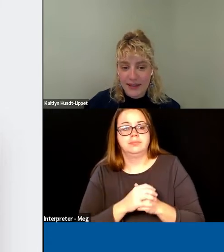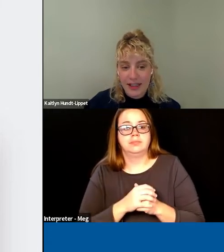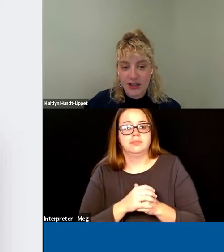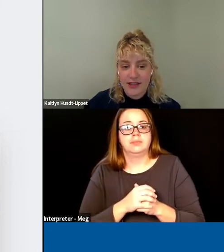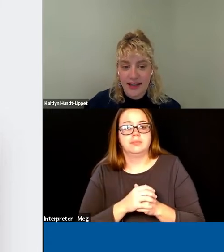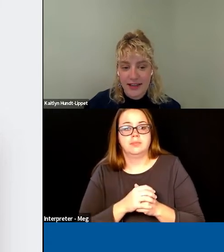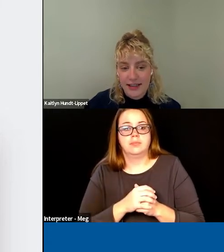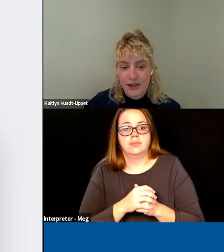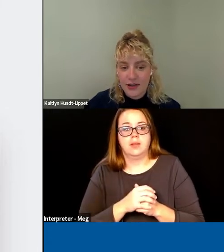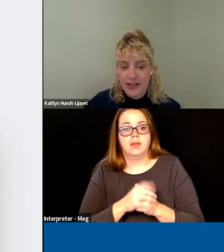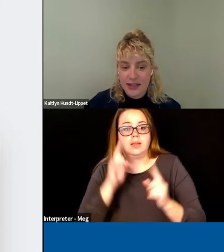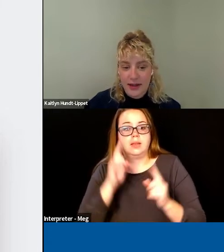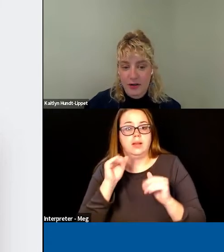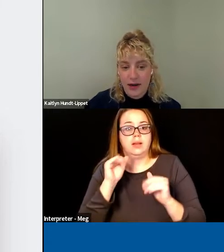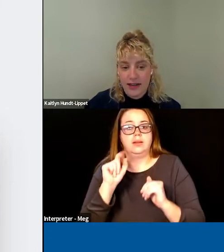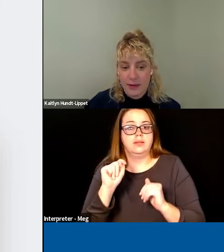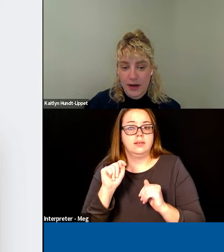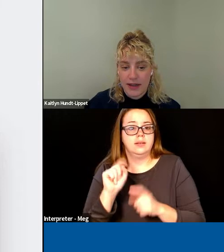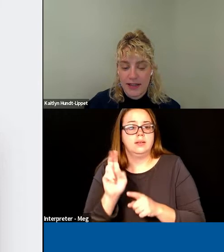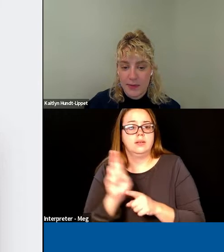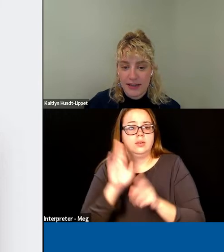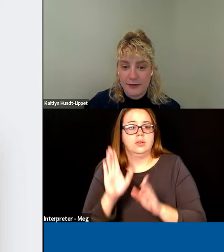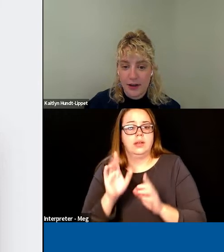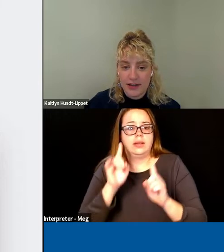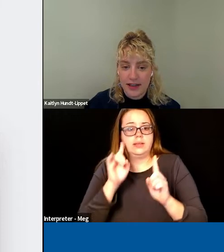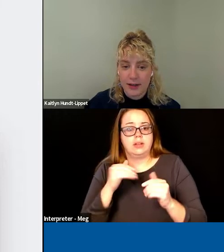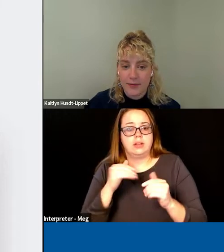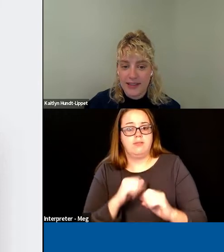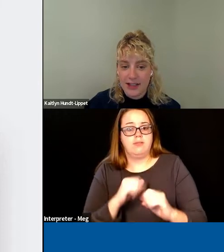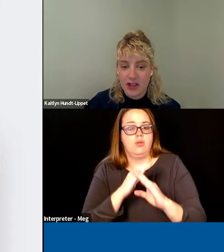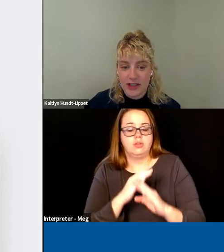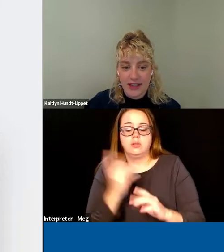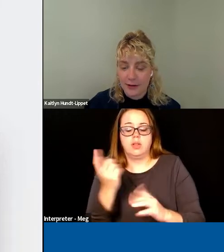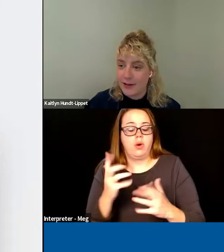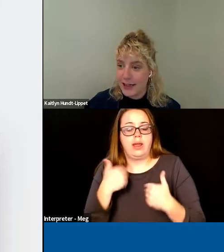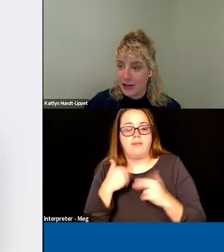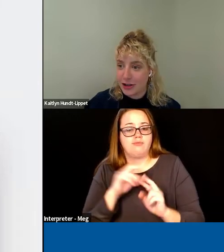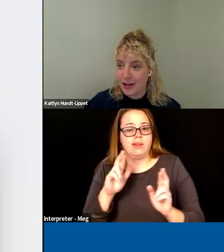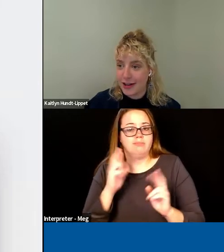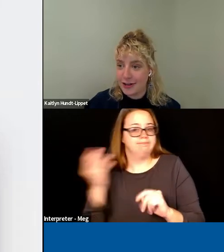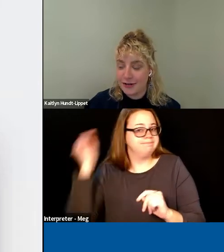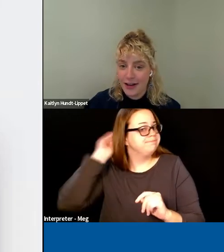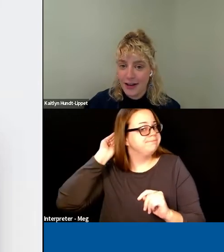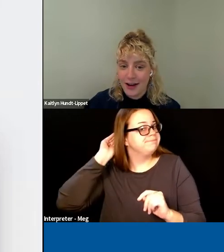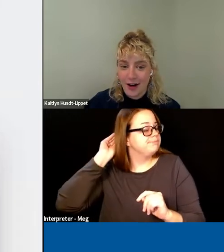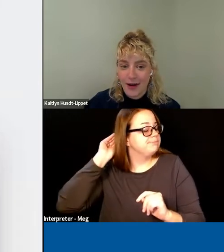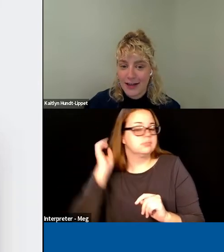Expectations. AT users expect to run into barriers by default. This is just kind of the nature of,